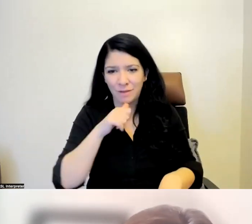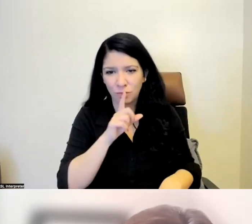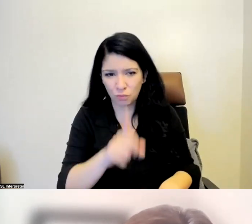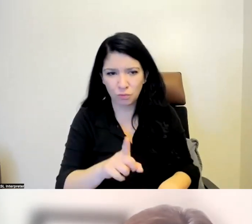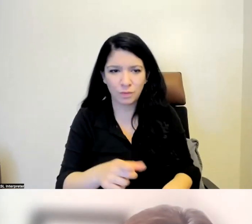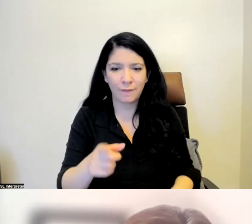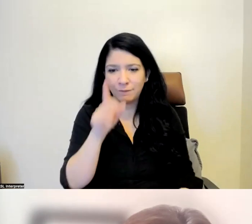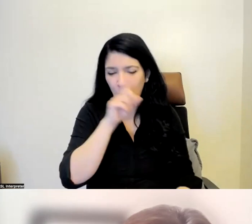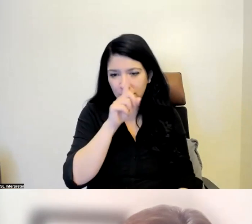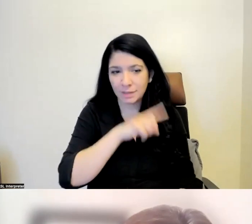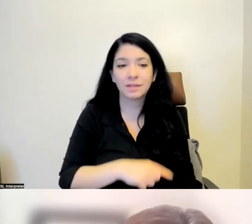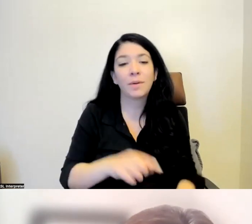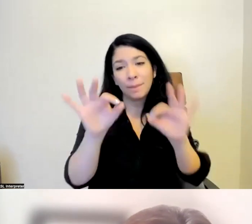N-95's. >>